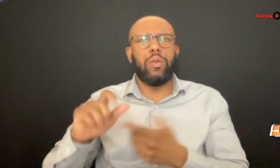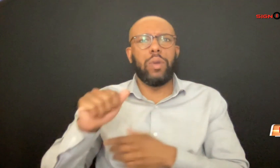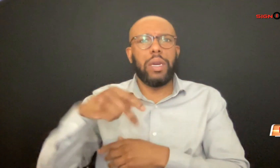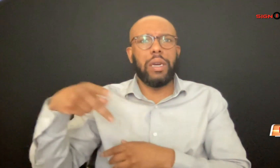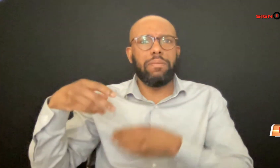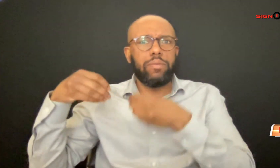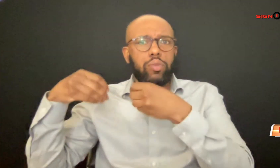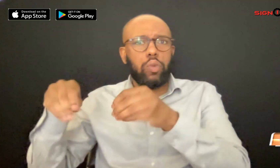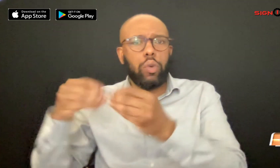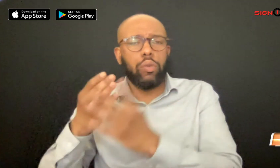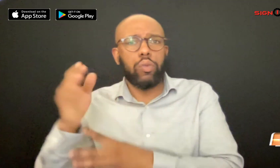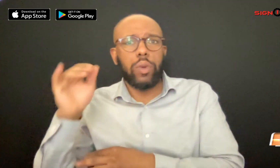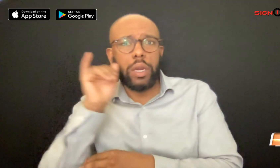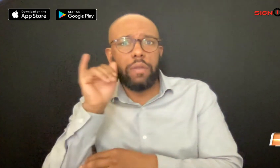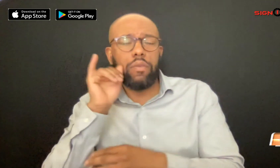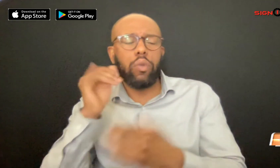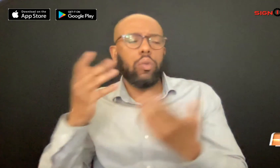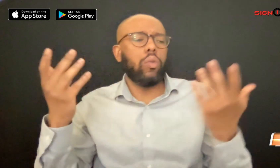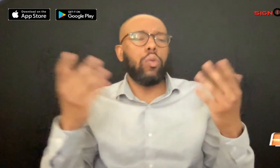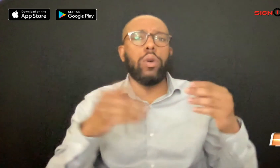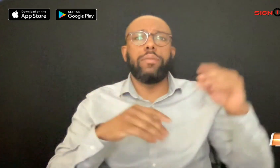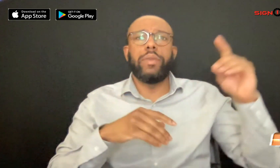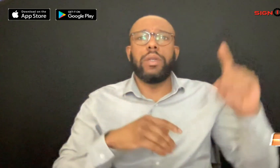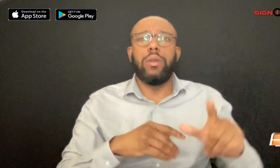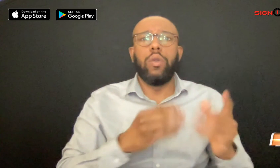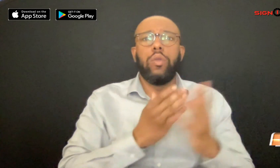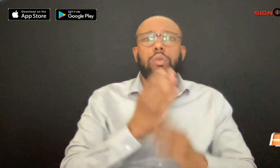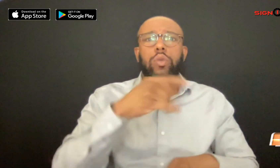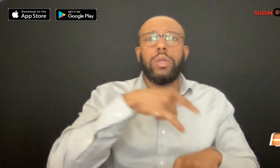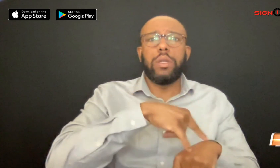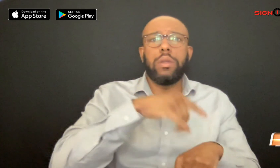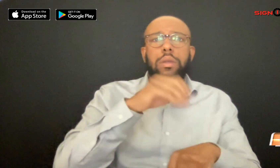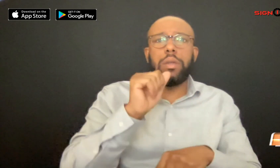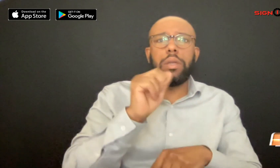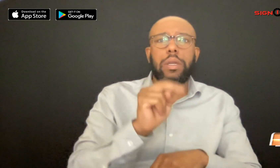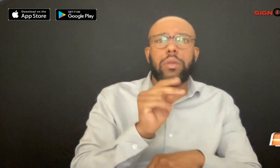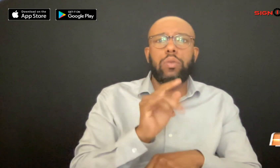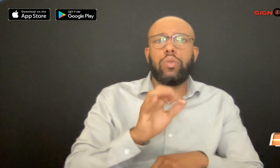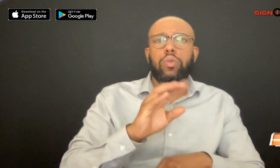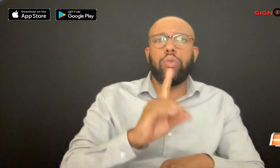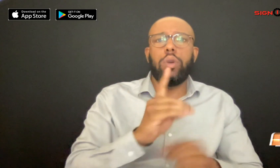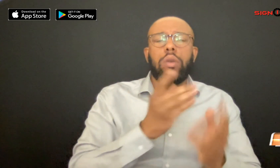download the Sign1News app by heading to the app store or Google play store on your smart phone